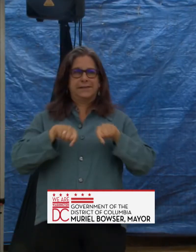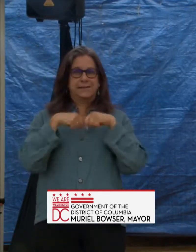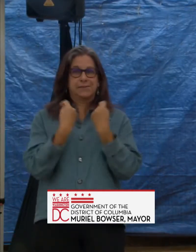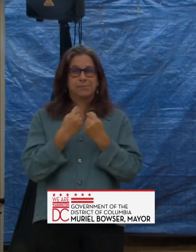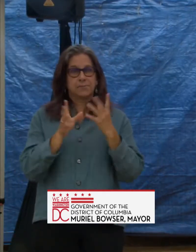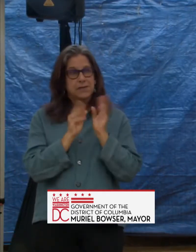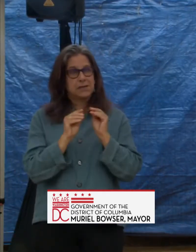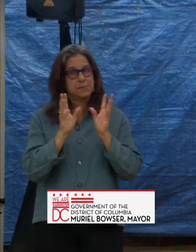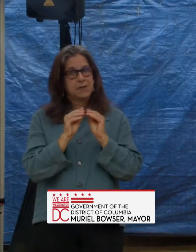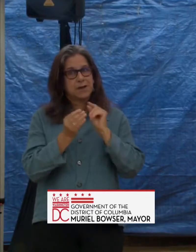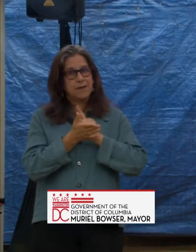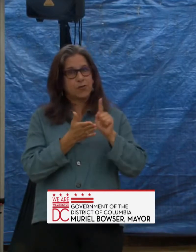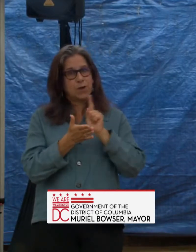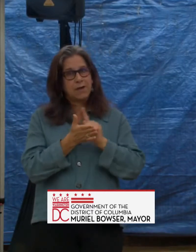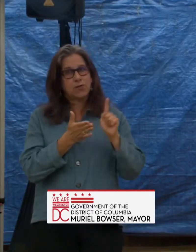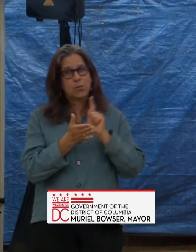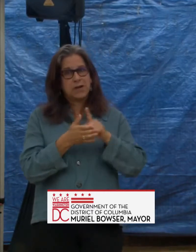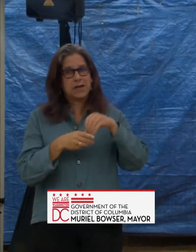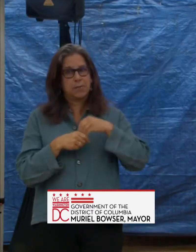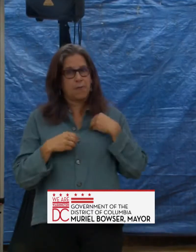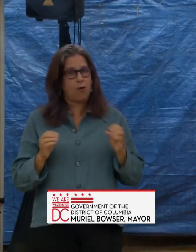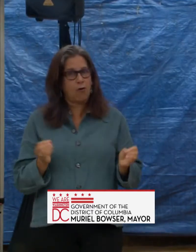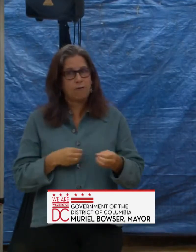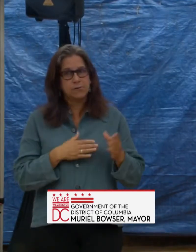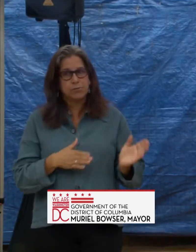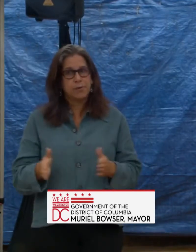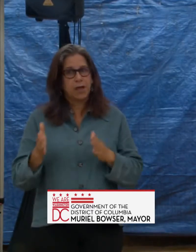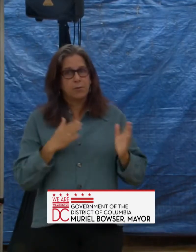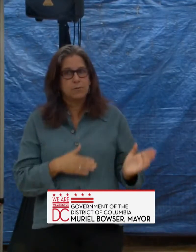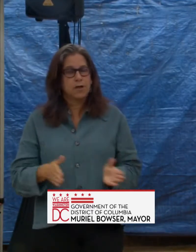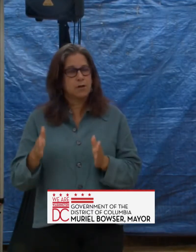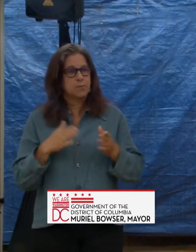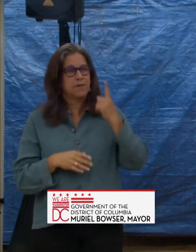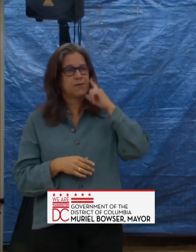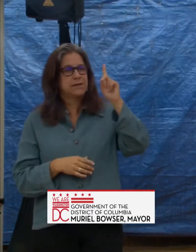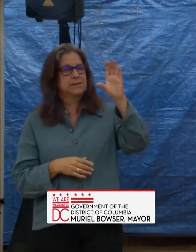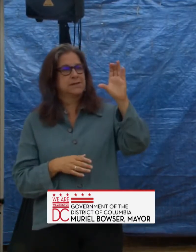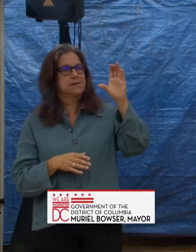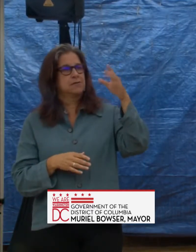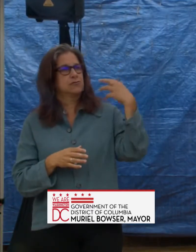PREPARED FOR OUR D.C. GENERAL CLOSING PLAN AND THE MEETINGS